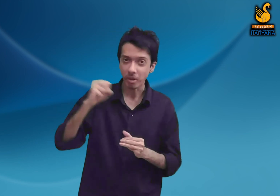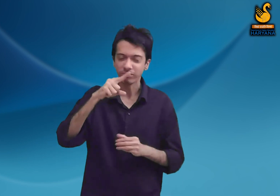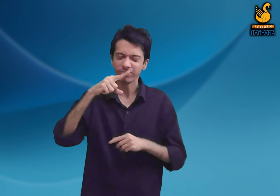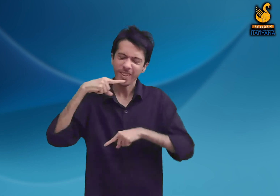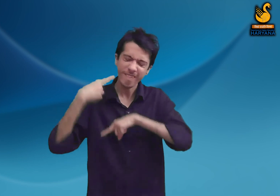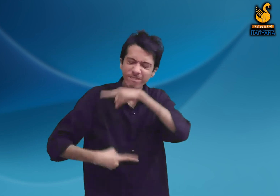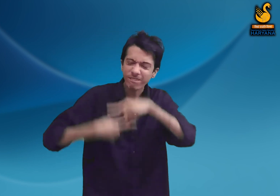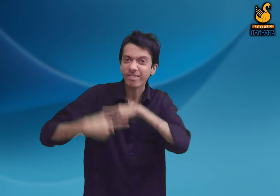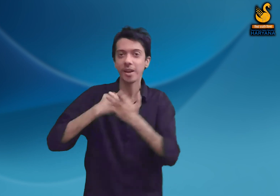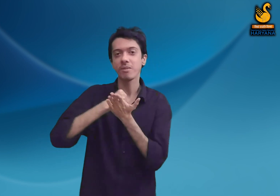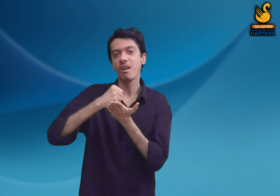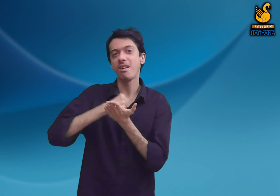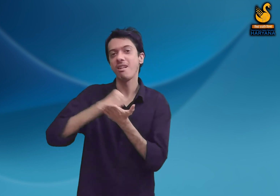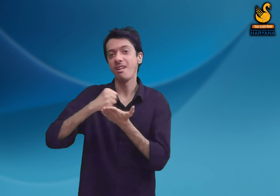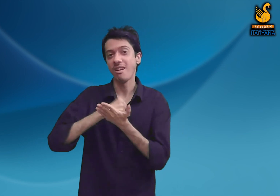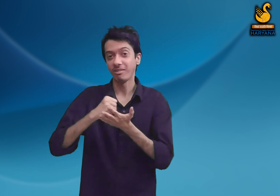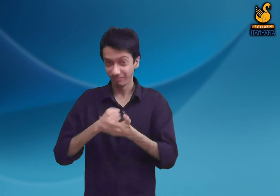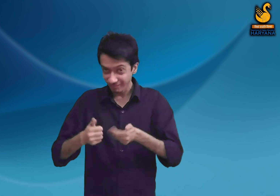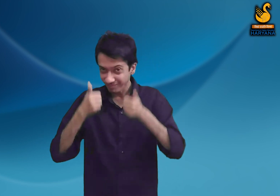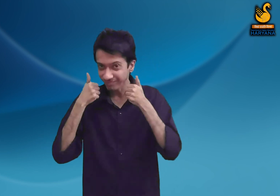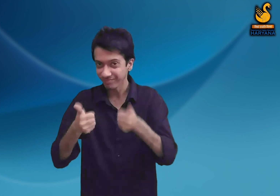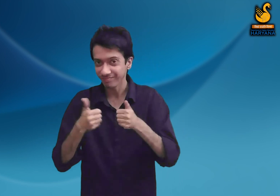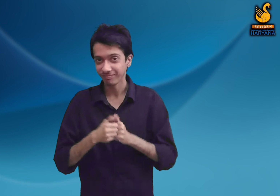you will need to practice regularly. All right.